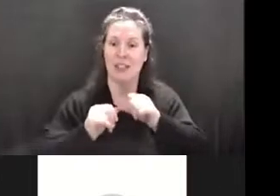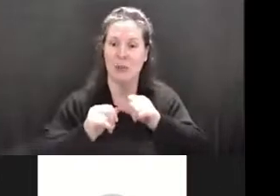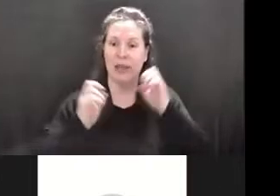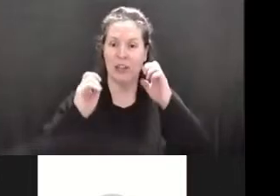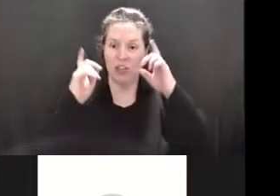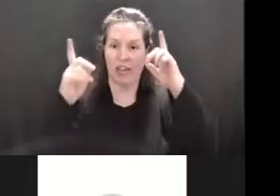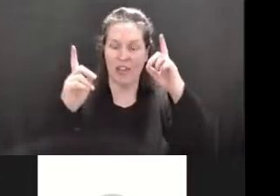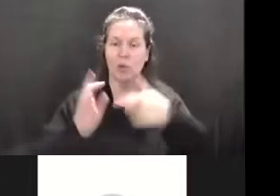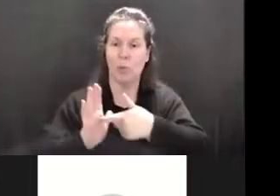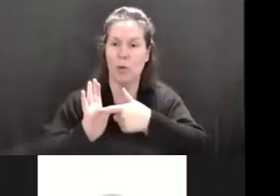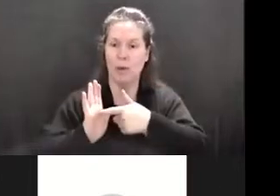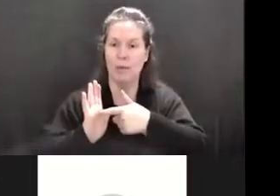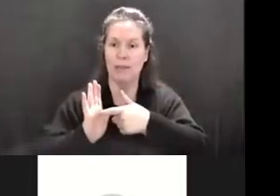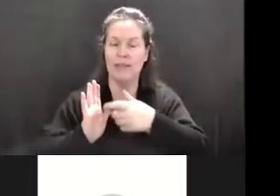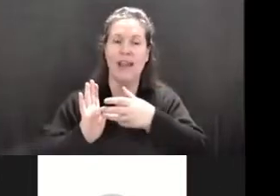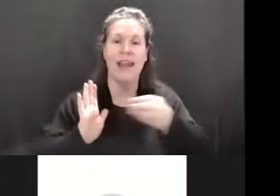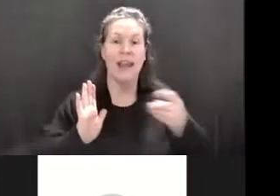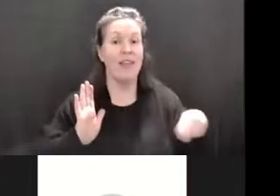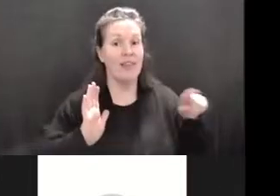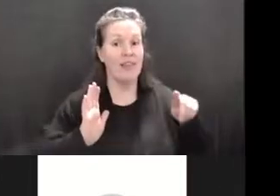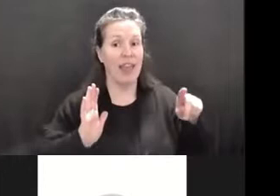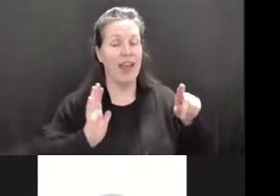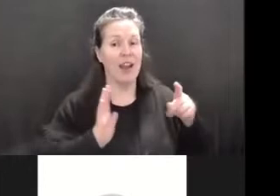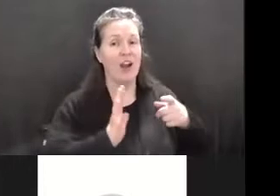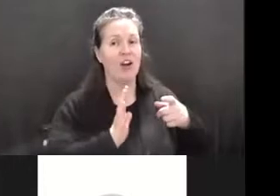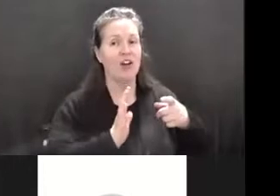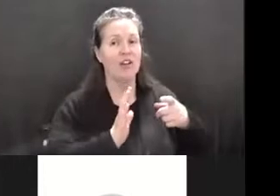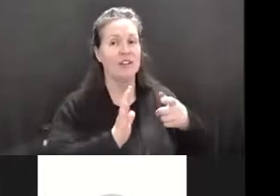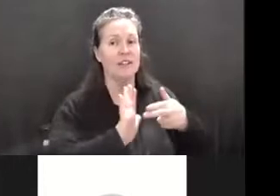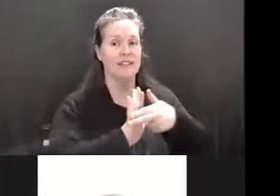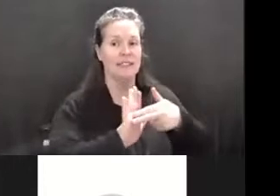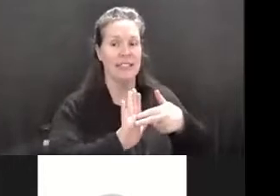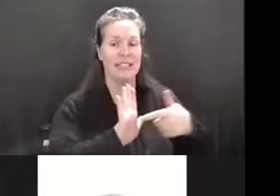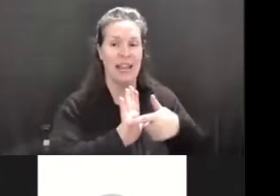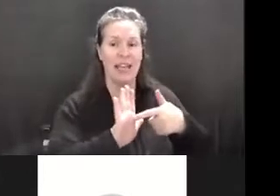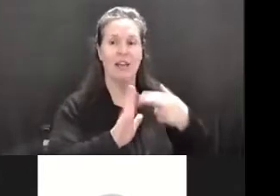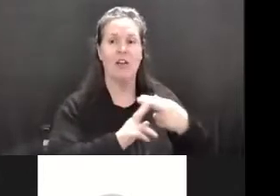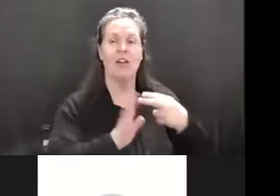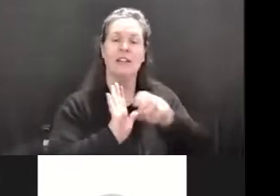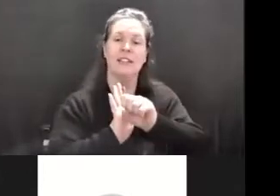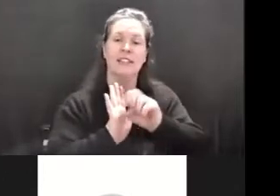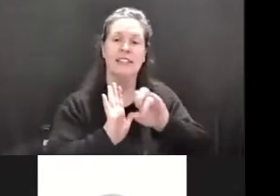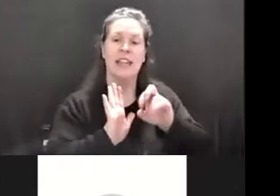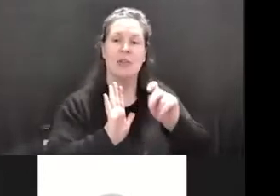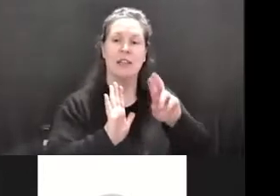and they are designated as secretary professions and the list is quite long.